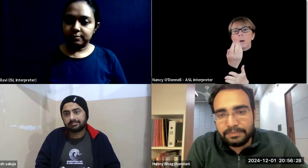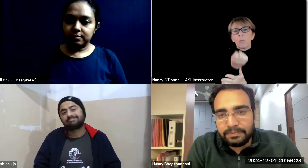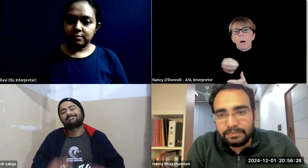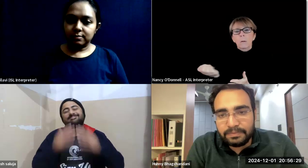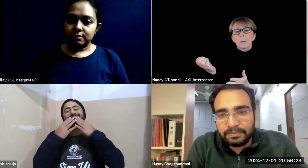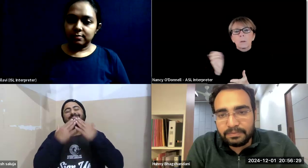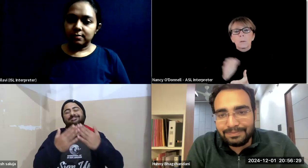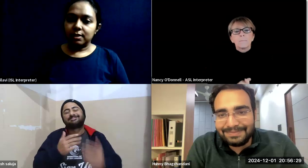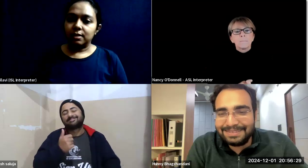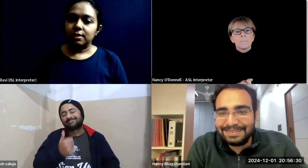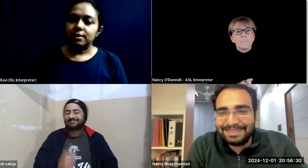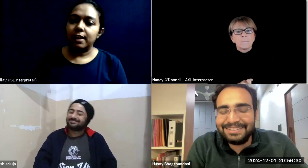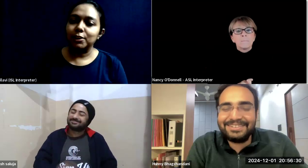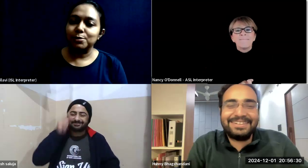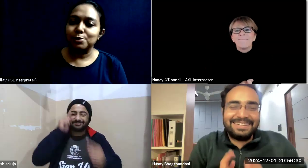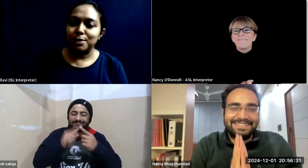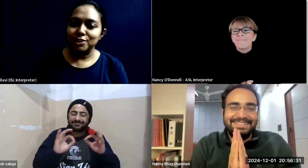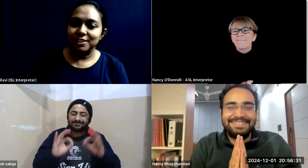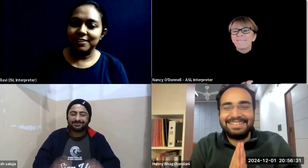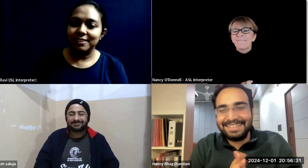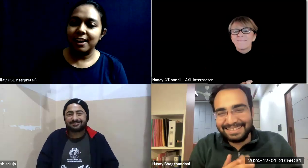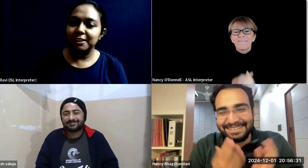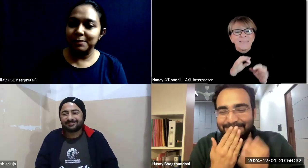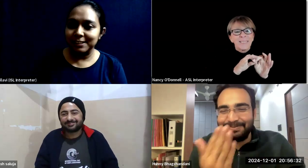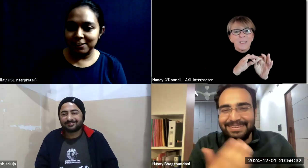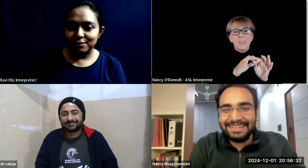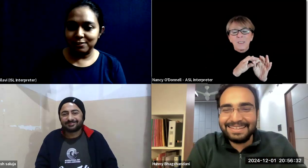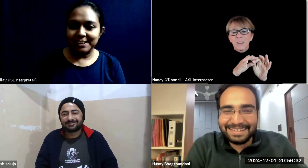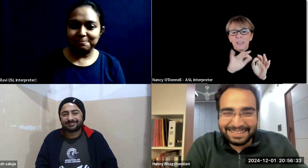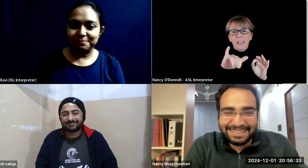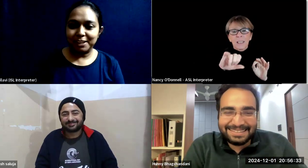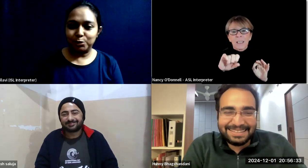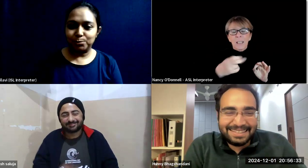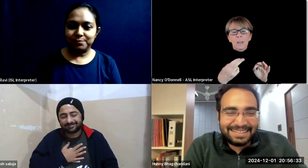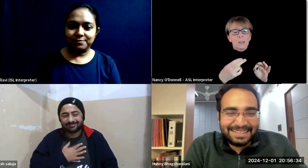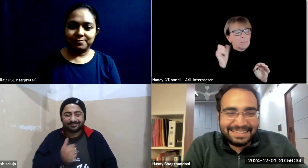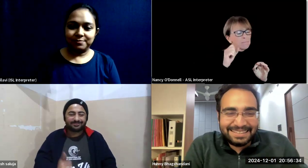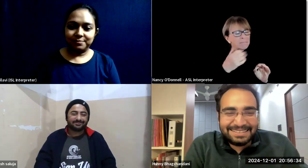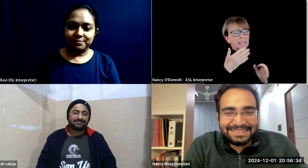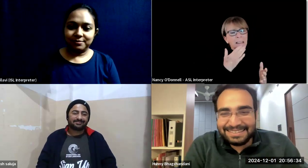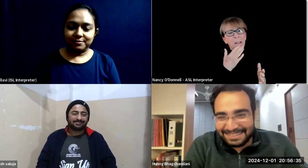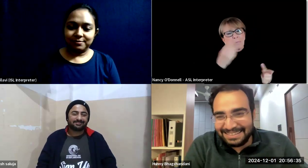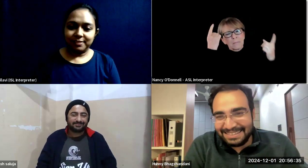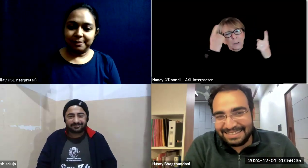[Interpreter speaking for Yash] Thank you so much. I completely agree with that. Thank you.